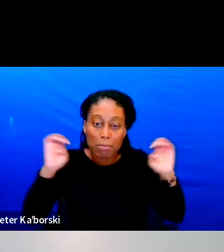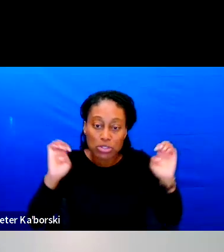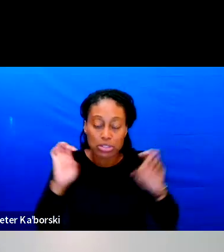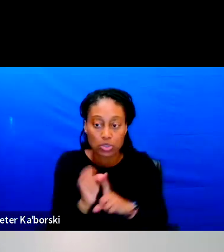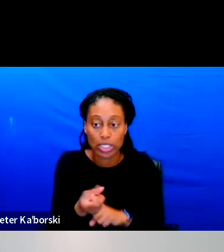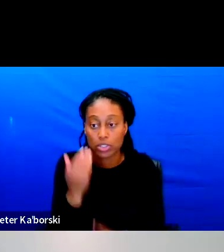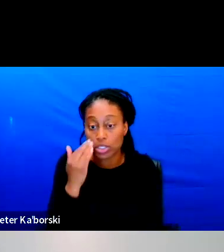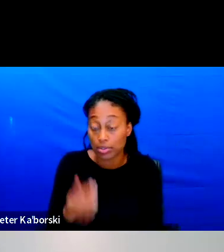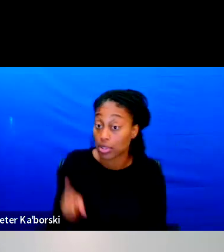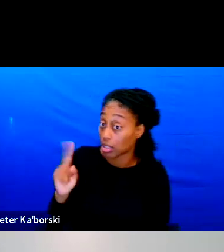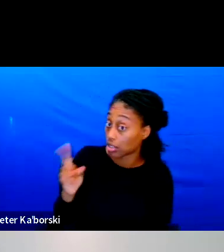Kyle Kleist: You bring up another point of